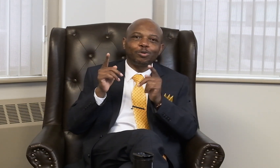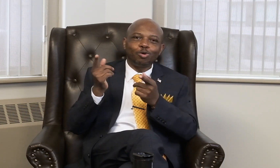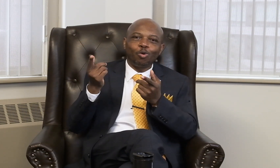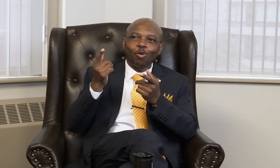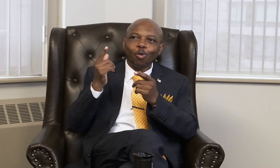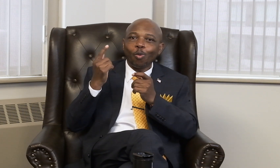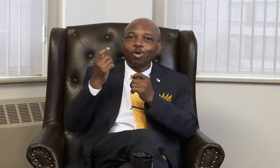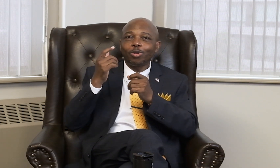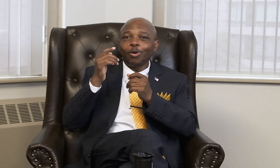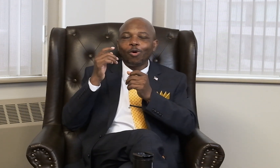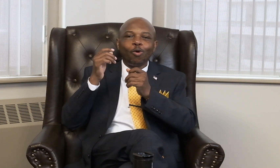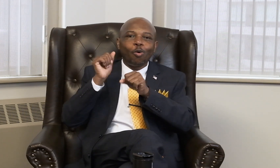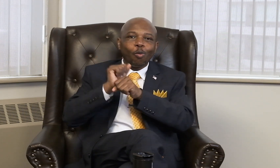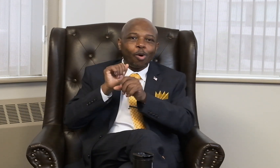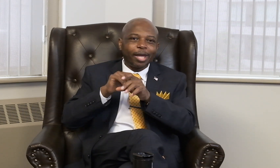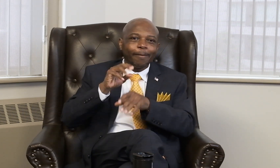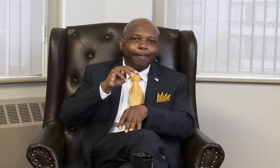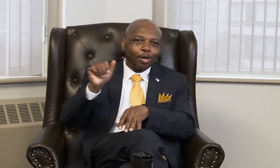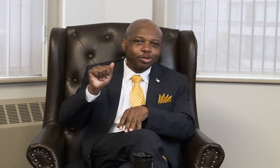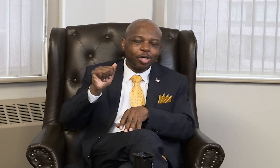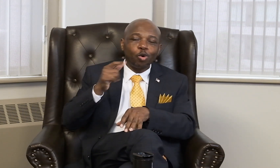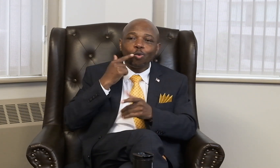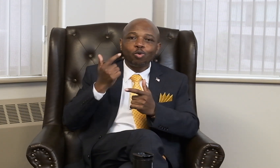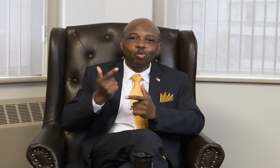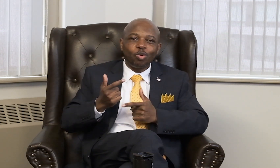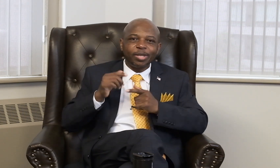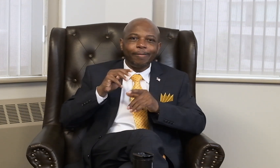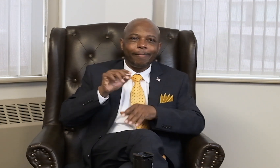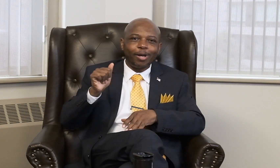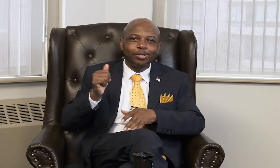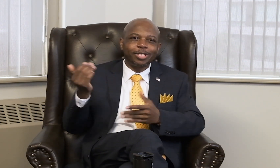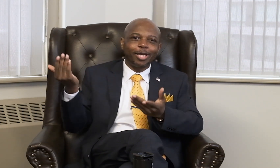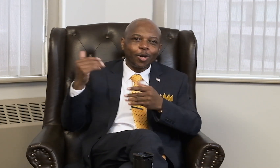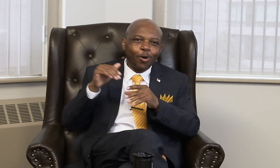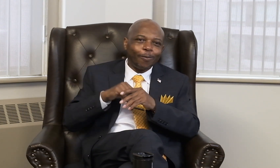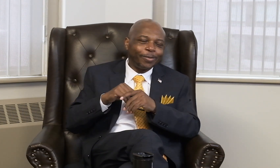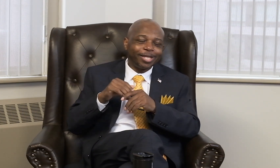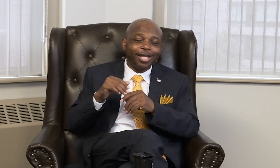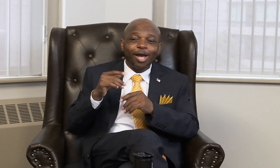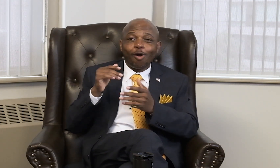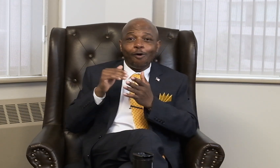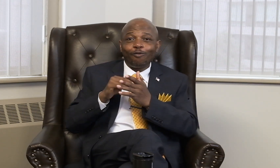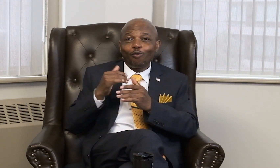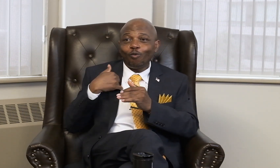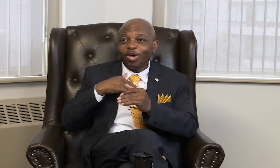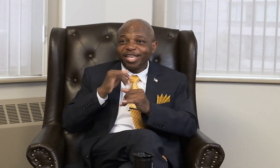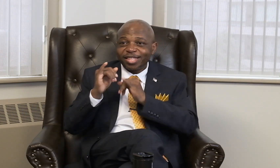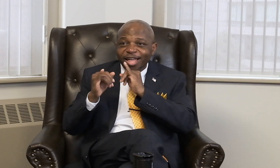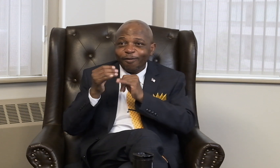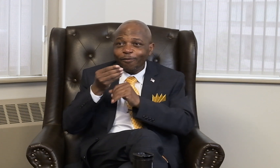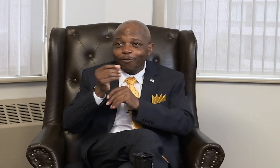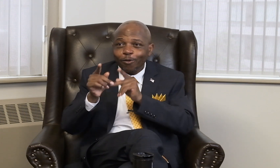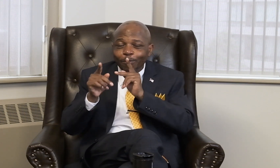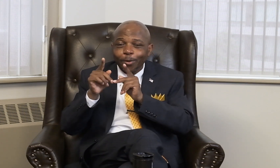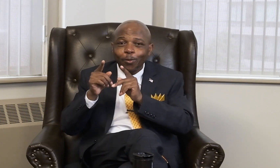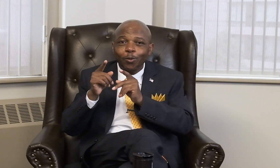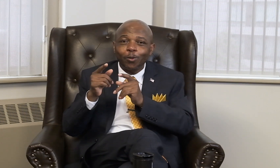talent here to this state. We often interview talent and when they learn of the cost of living